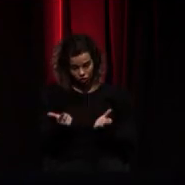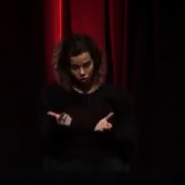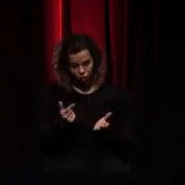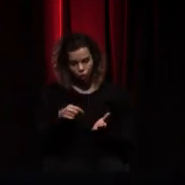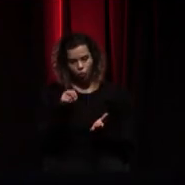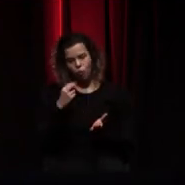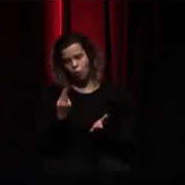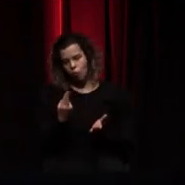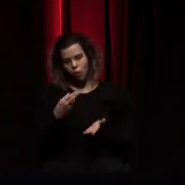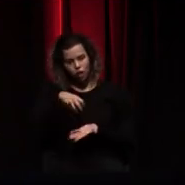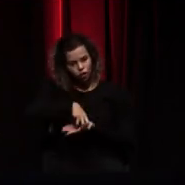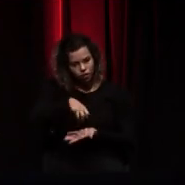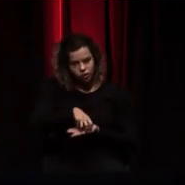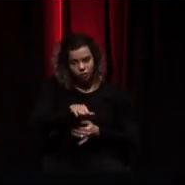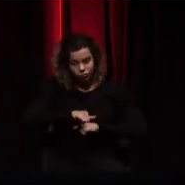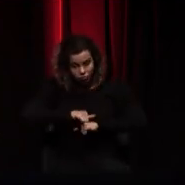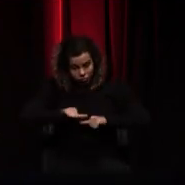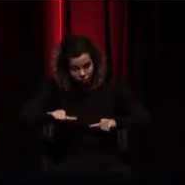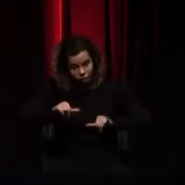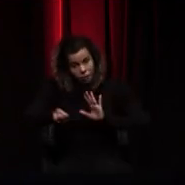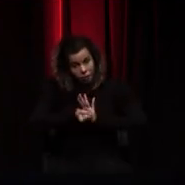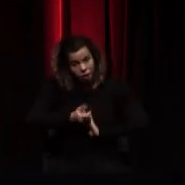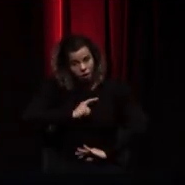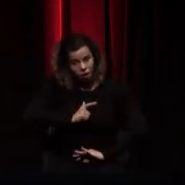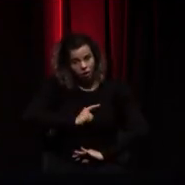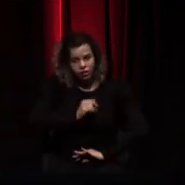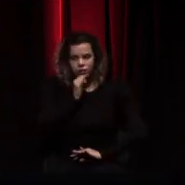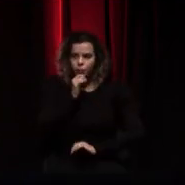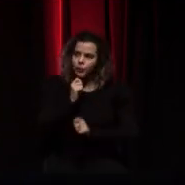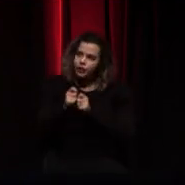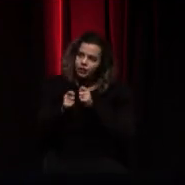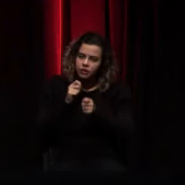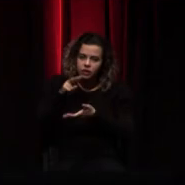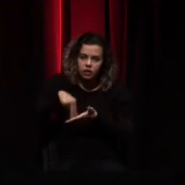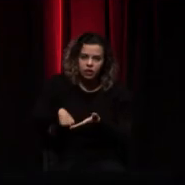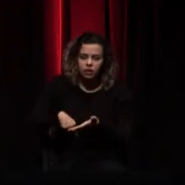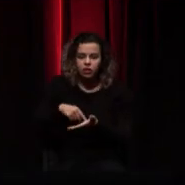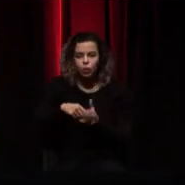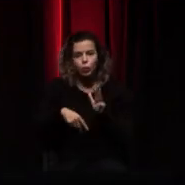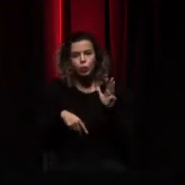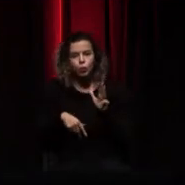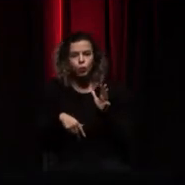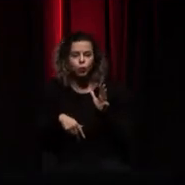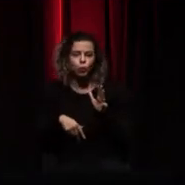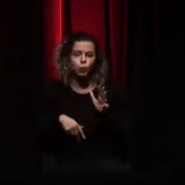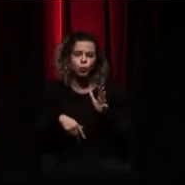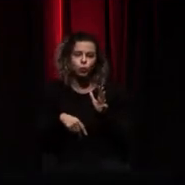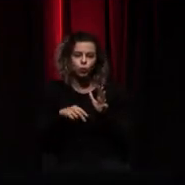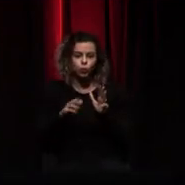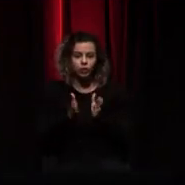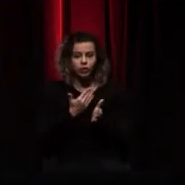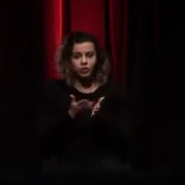If you read an interview with Lula in magazines like Veja and Forum,